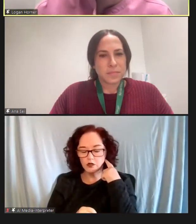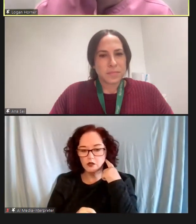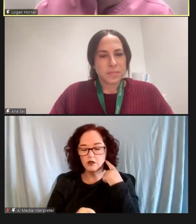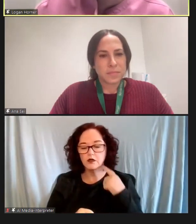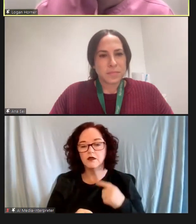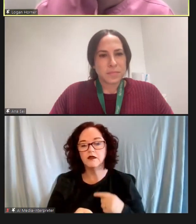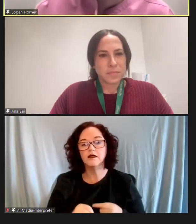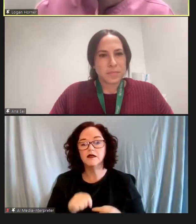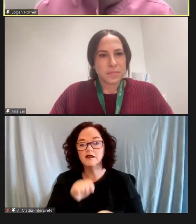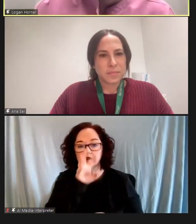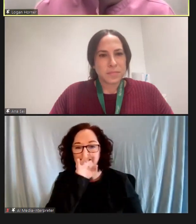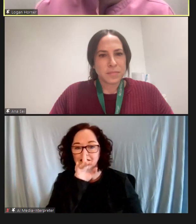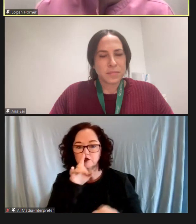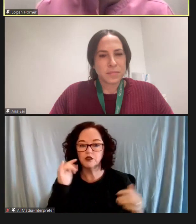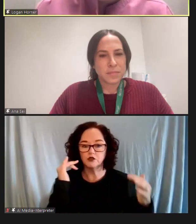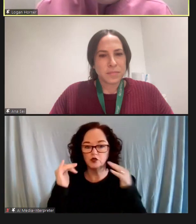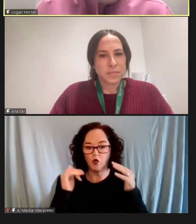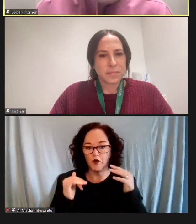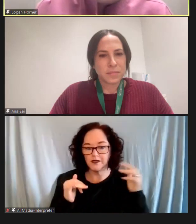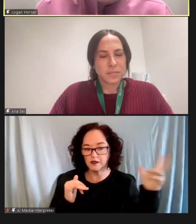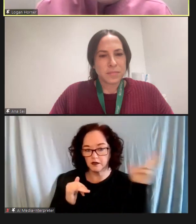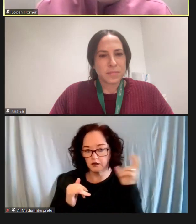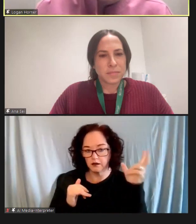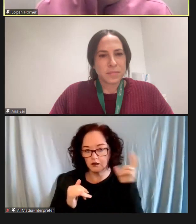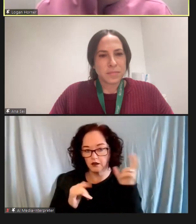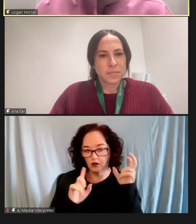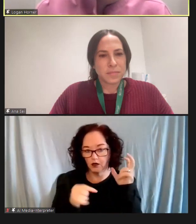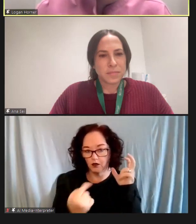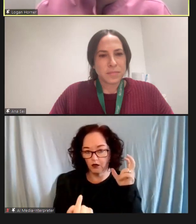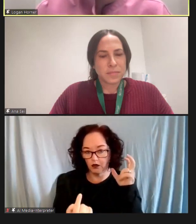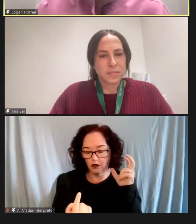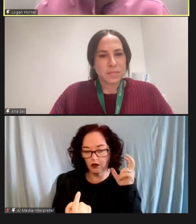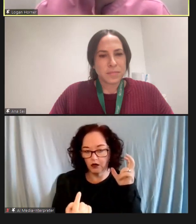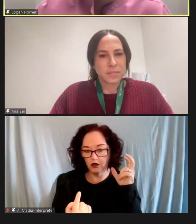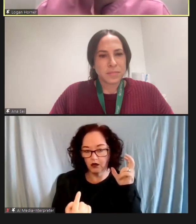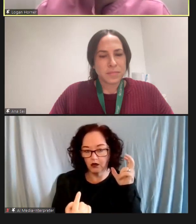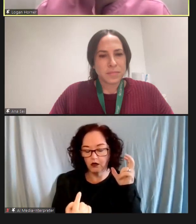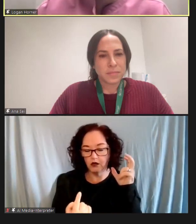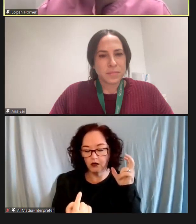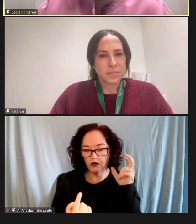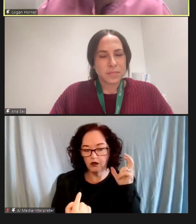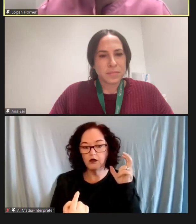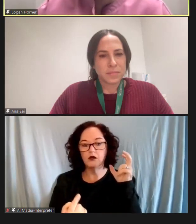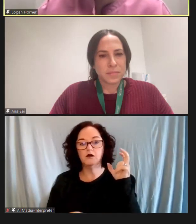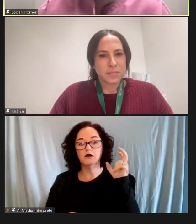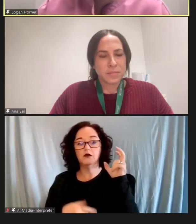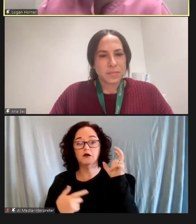ear so then when we look at this you see